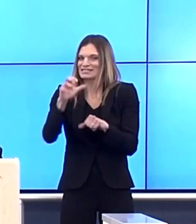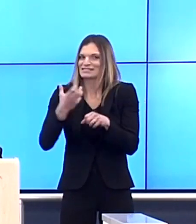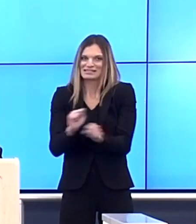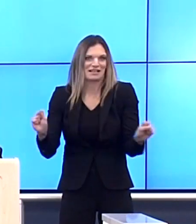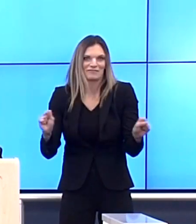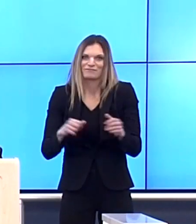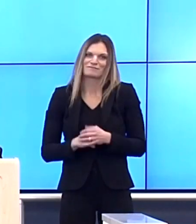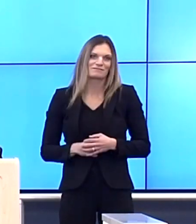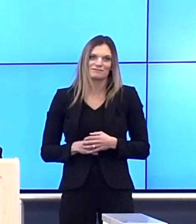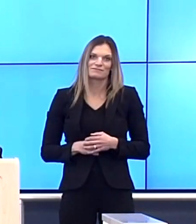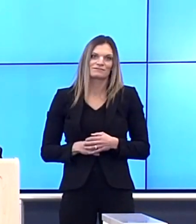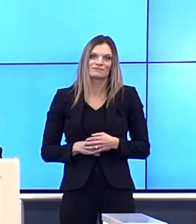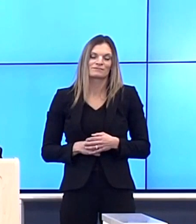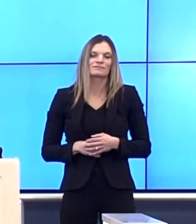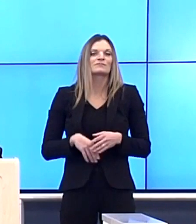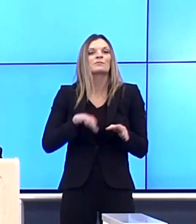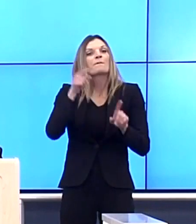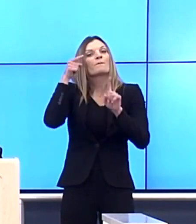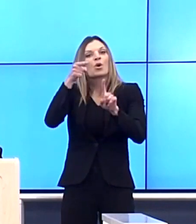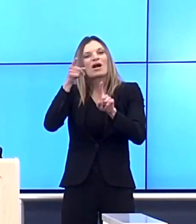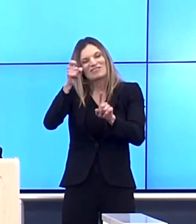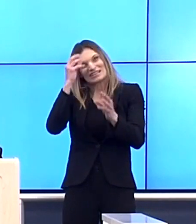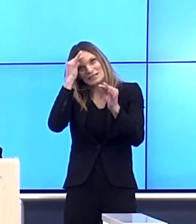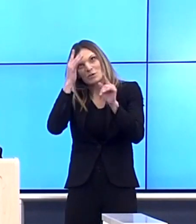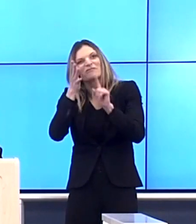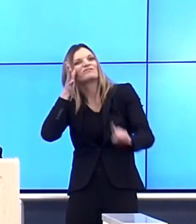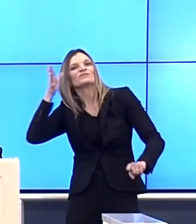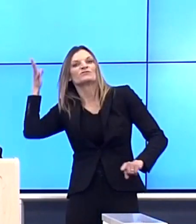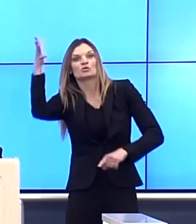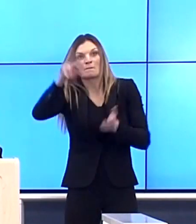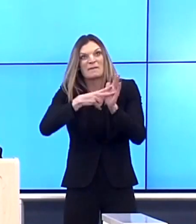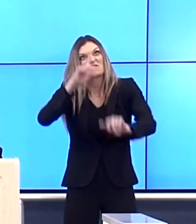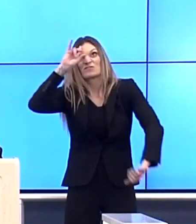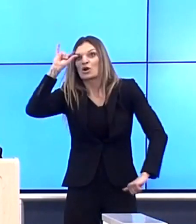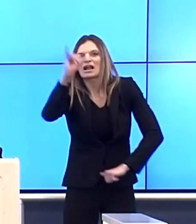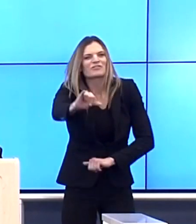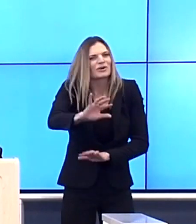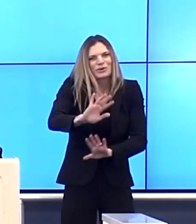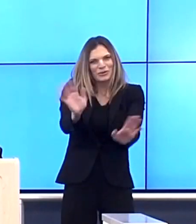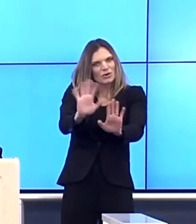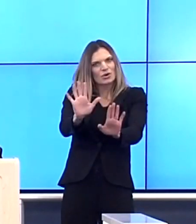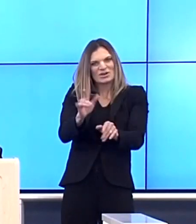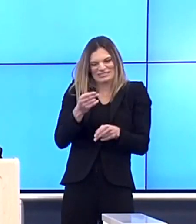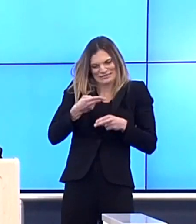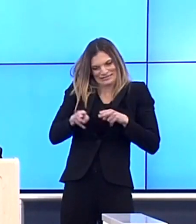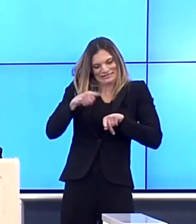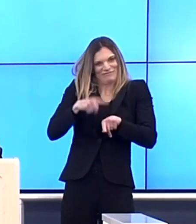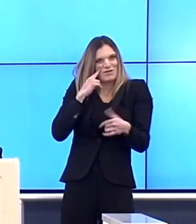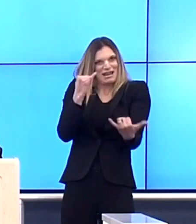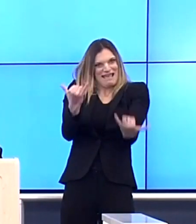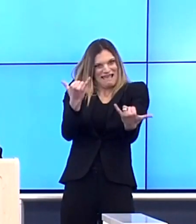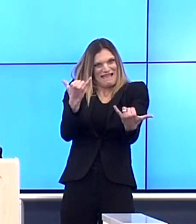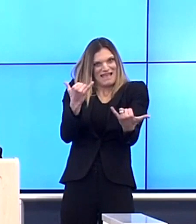TO MAKE SHORT TERM SACRIFICES FOR A LONG-TERM GAIN AND HEALTH FOR A LONG-TERM GAIN AND HEALTH AND HAPPINESS. AND HAPPINESS. AND I HATE TO SAY IT. AND I HATE TO SAY IT. BUT WE KNOW THAT SOME PEOPLE